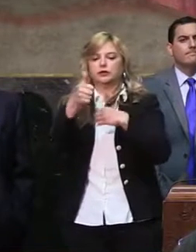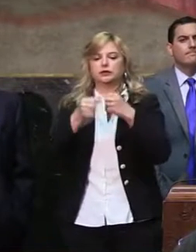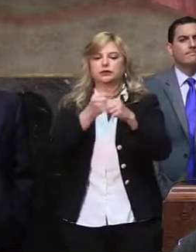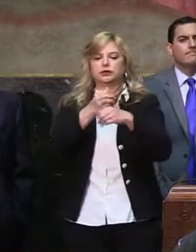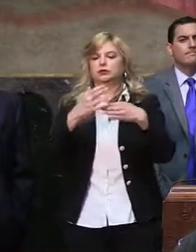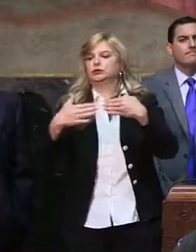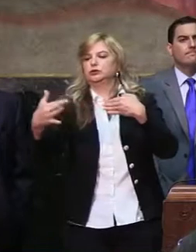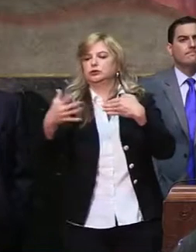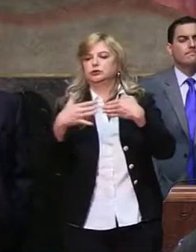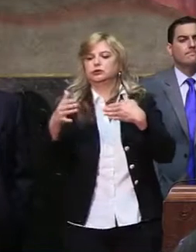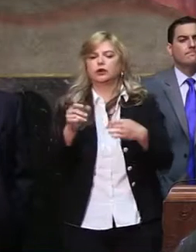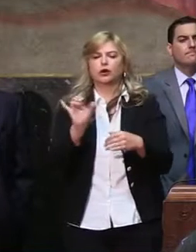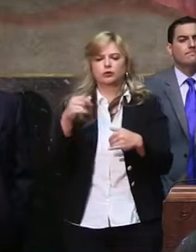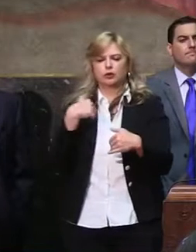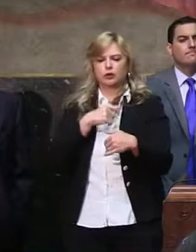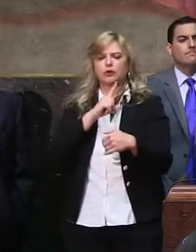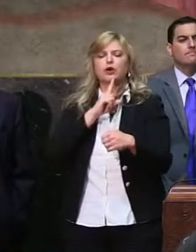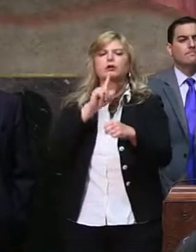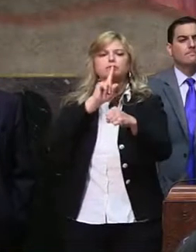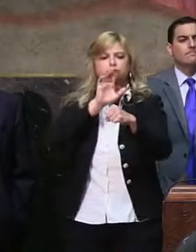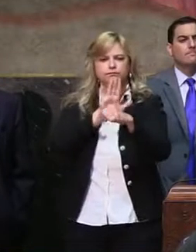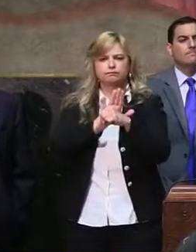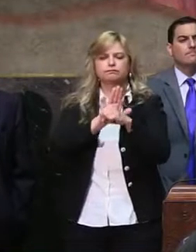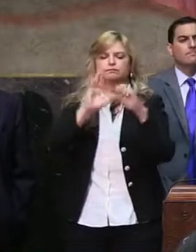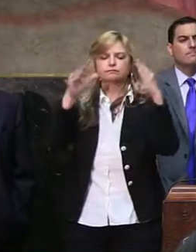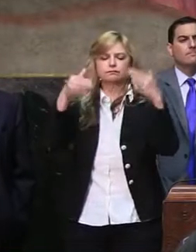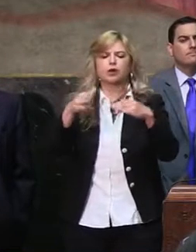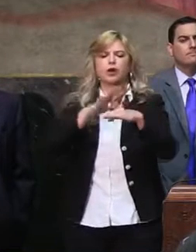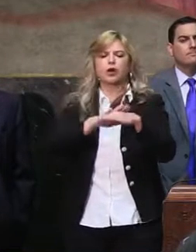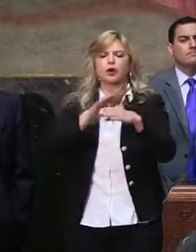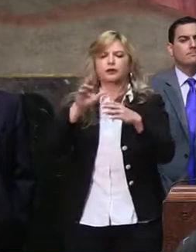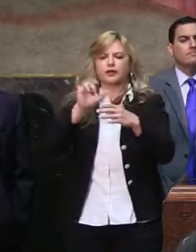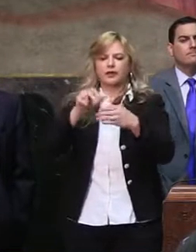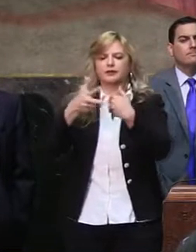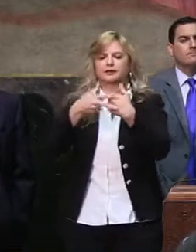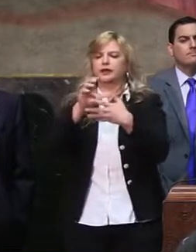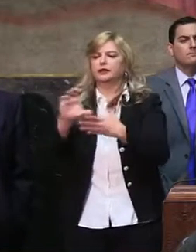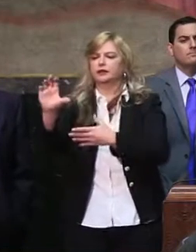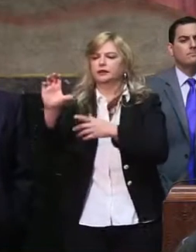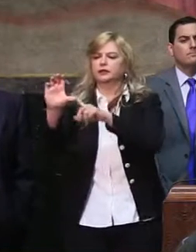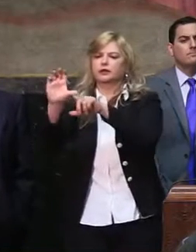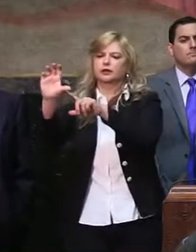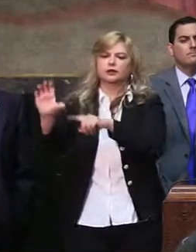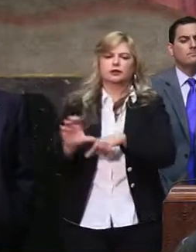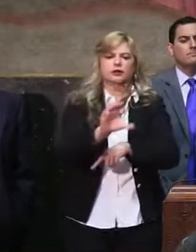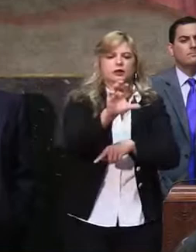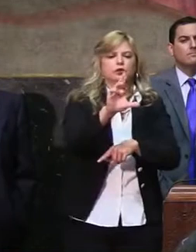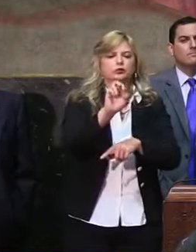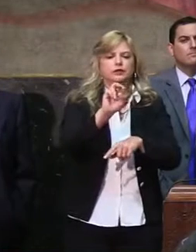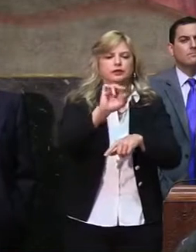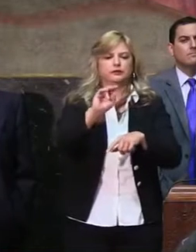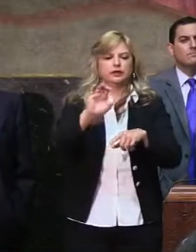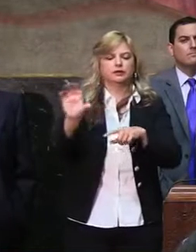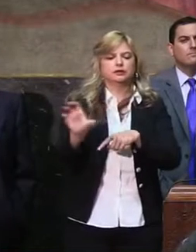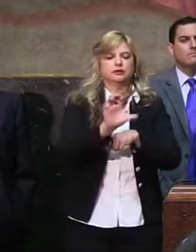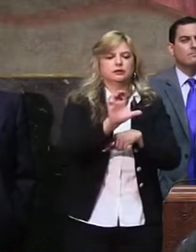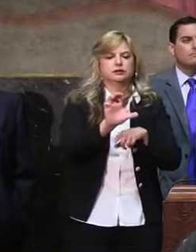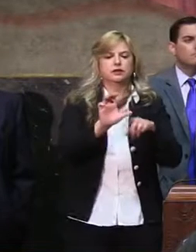also committed to reinvest more of the savings seventy percent rather than fifty percent if we achieve the saving